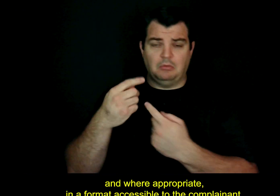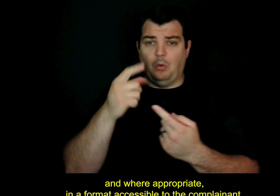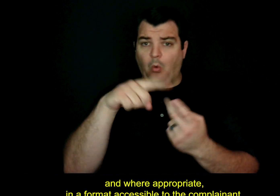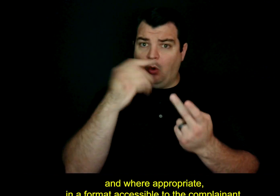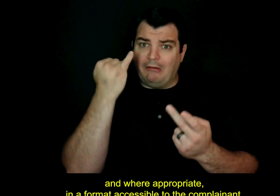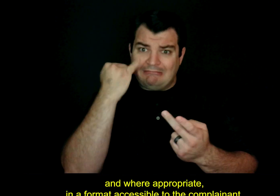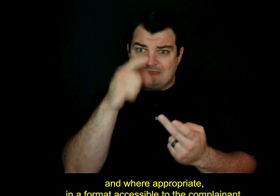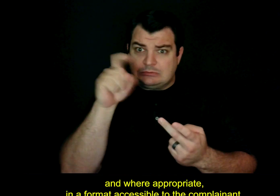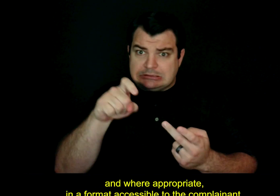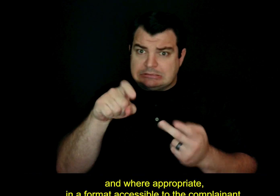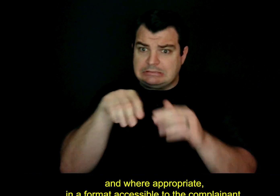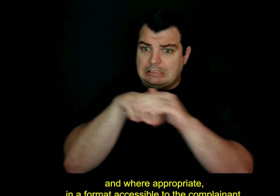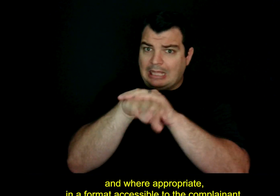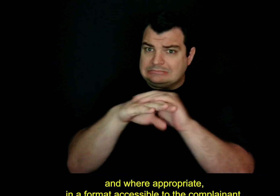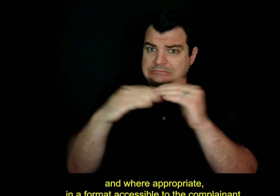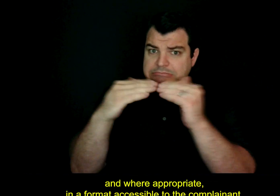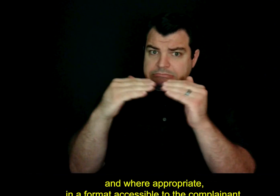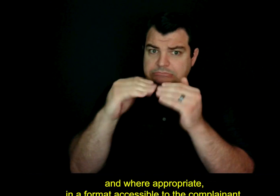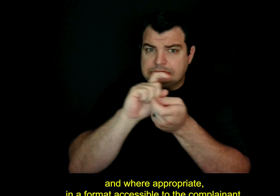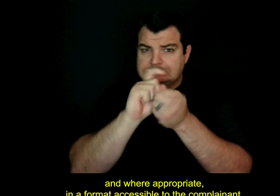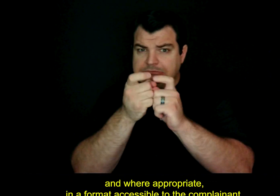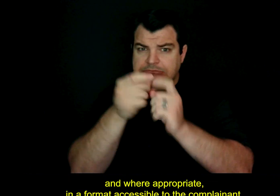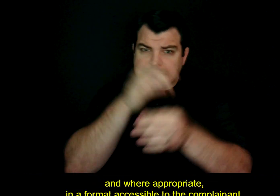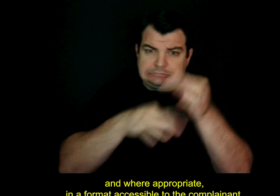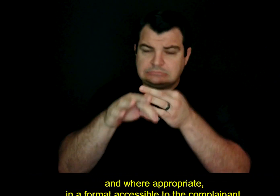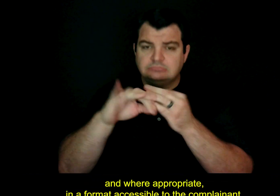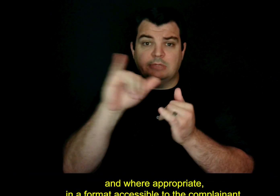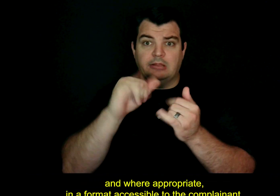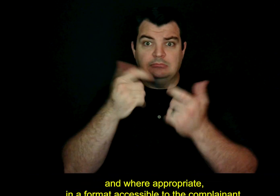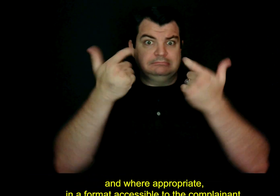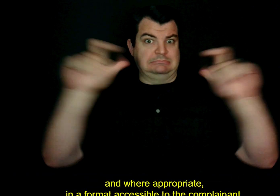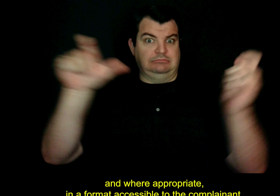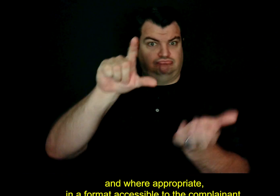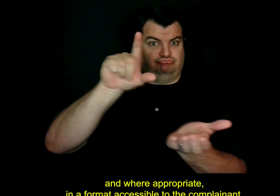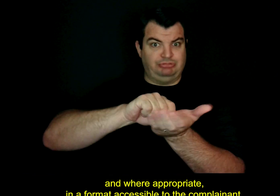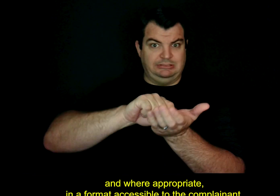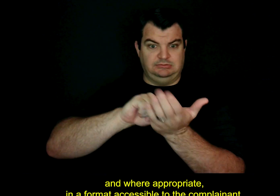and where appropriate, in a format accessible to the complainant,